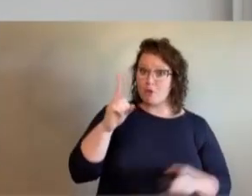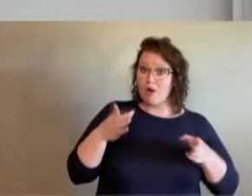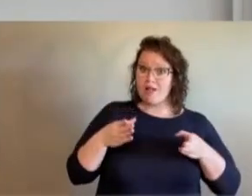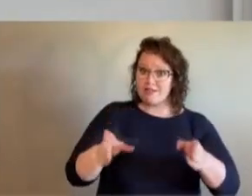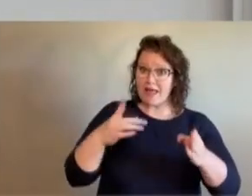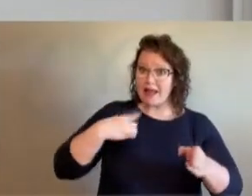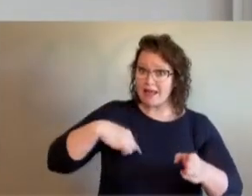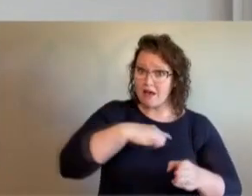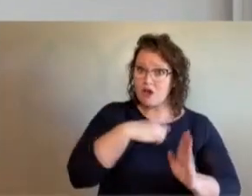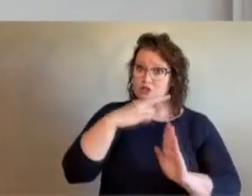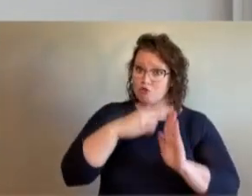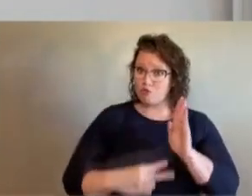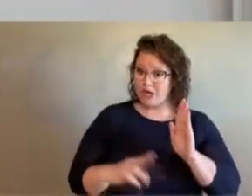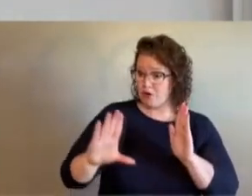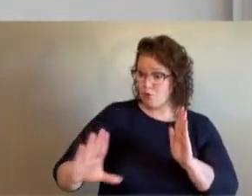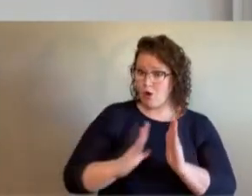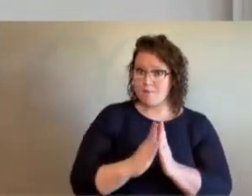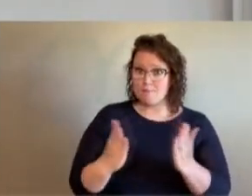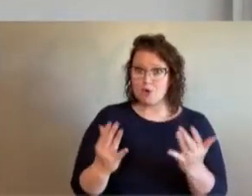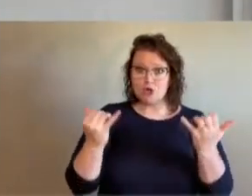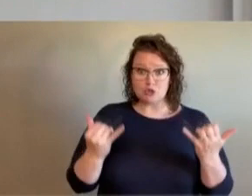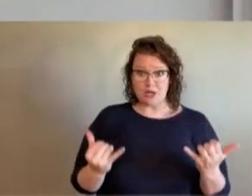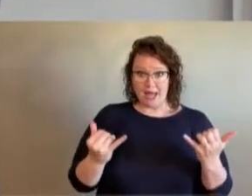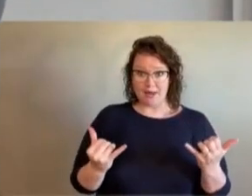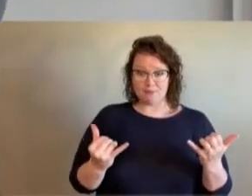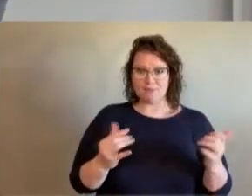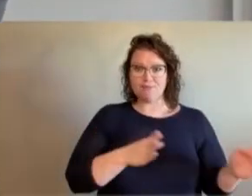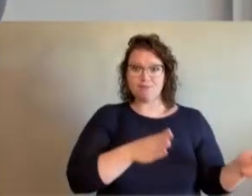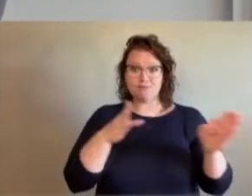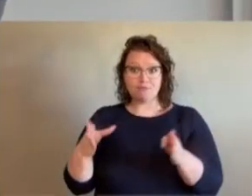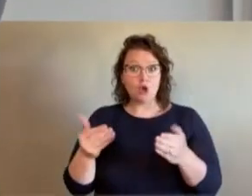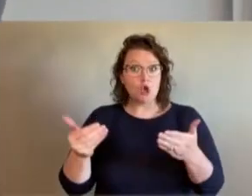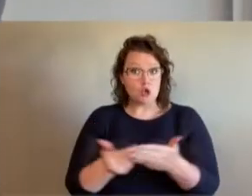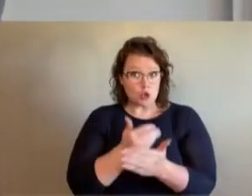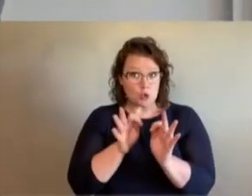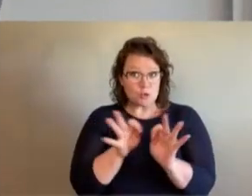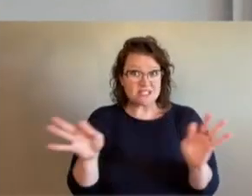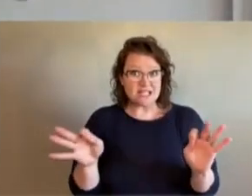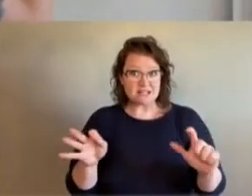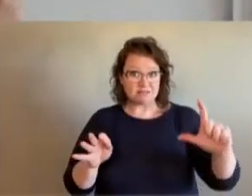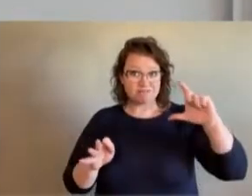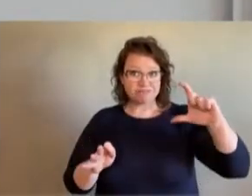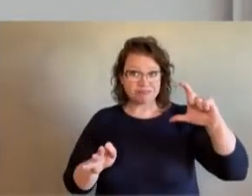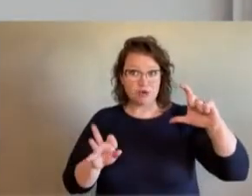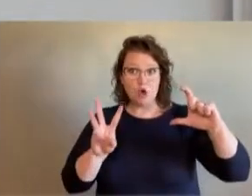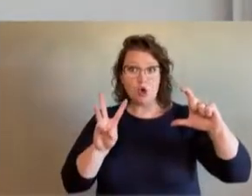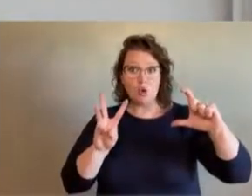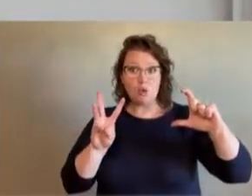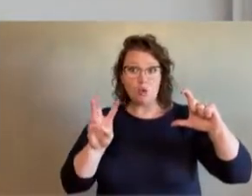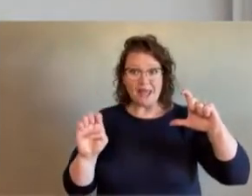You should know those. "Thank you for letting us read